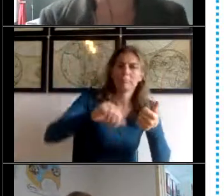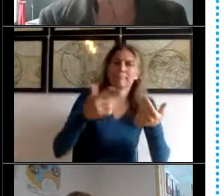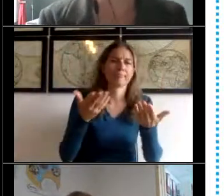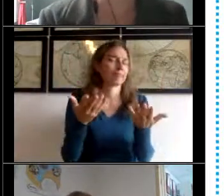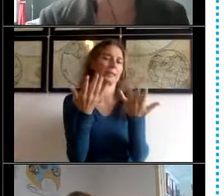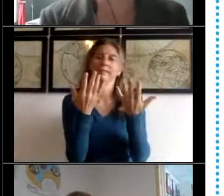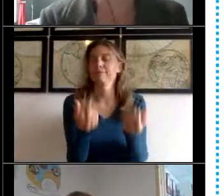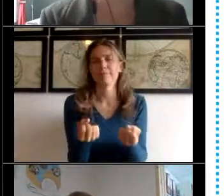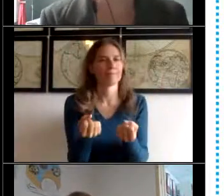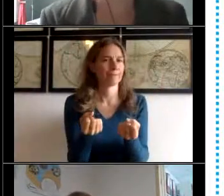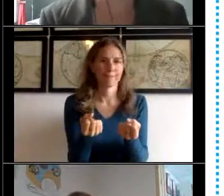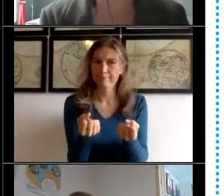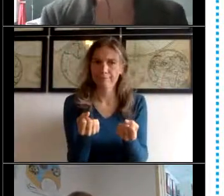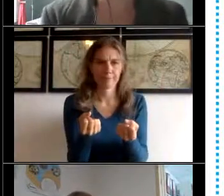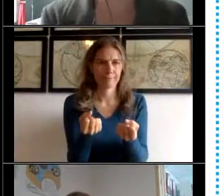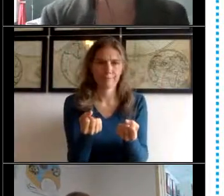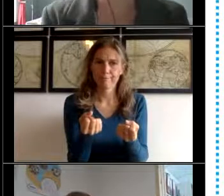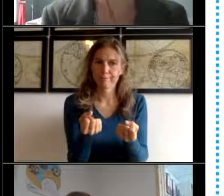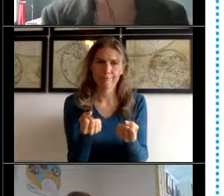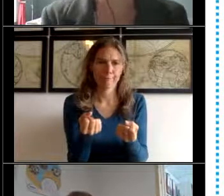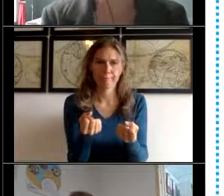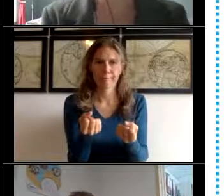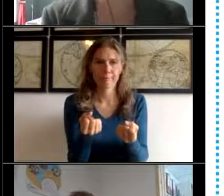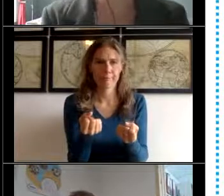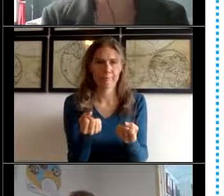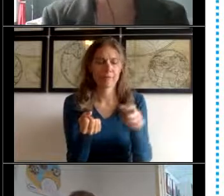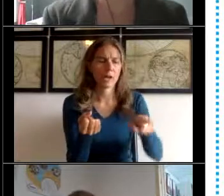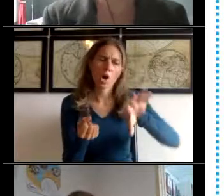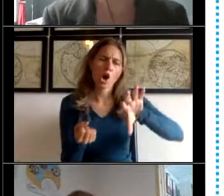...That one country already is sure you can go there.